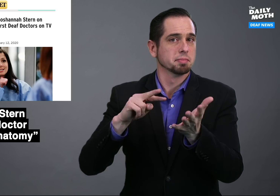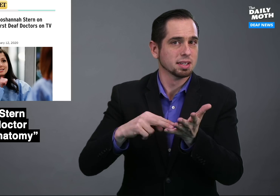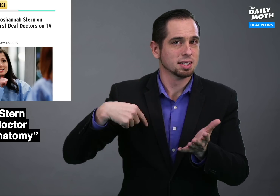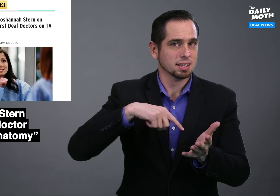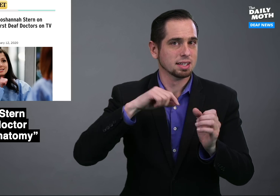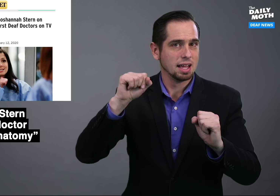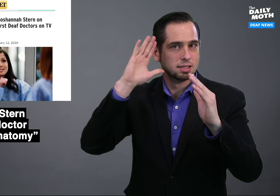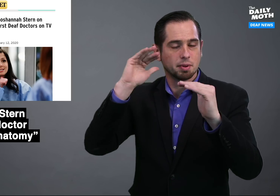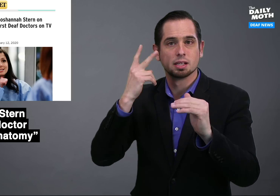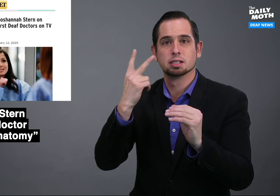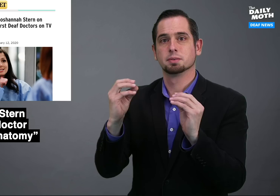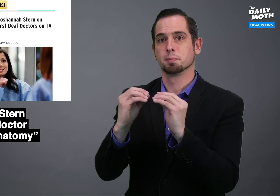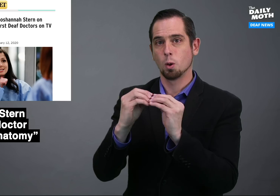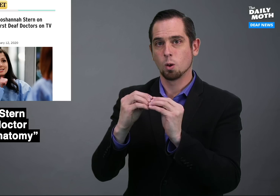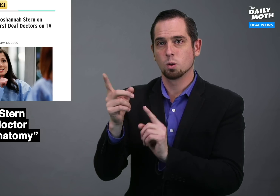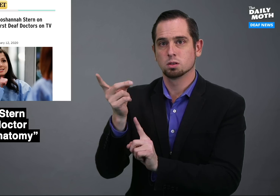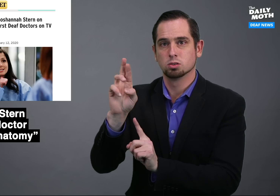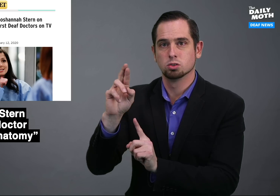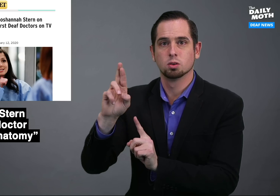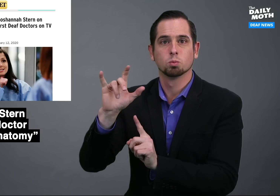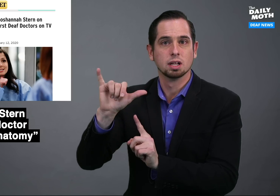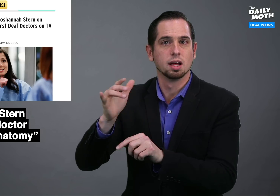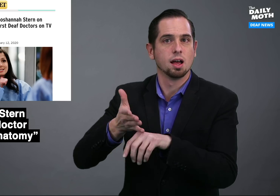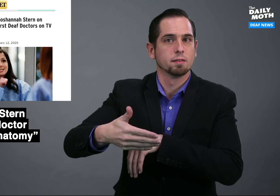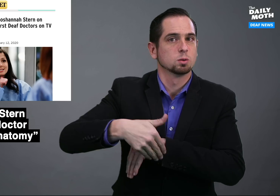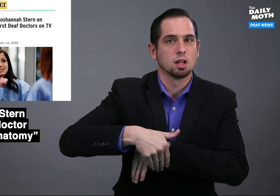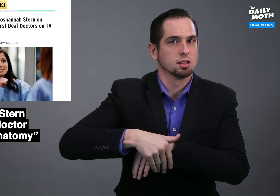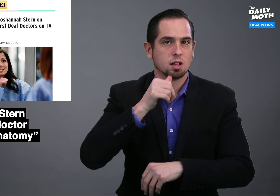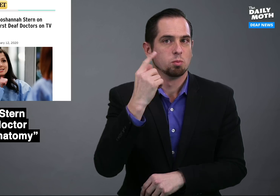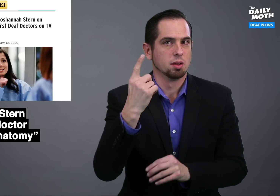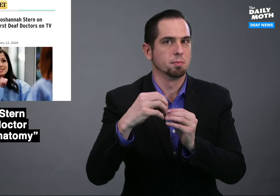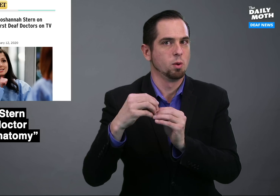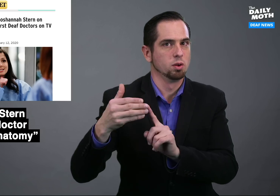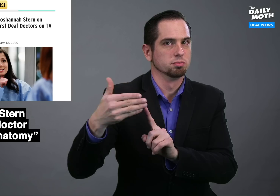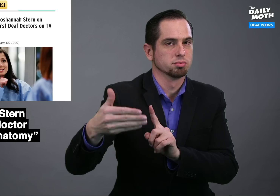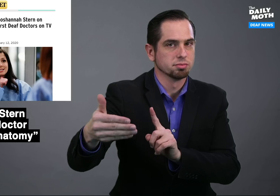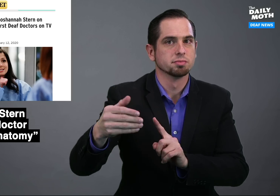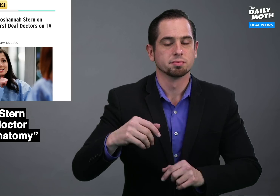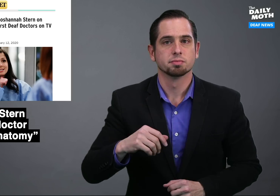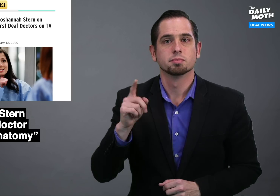so we can expect to see more of Dr. Riley after tonight.